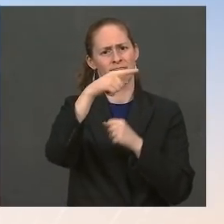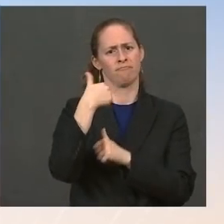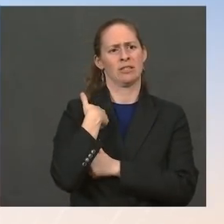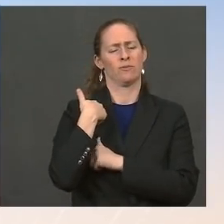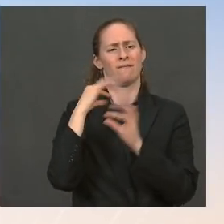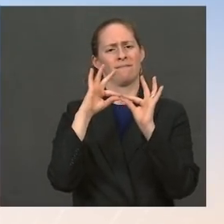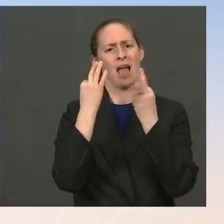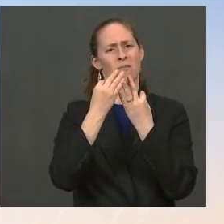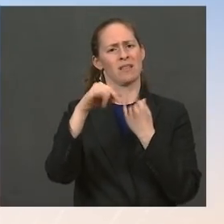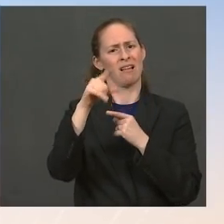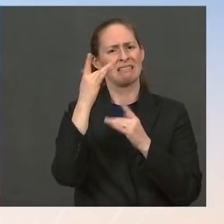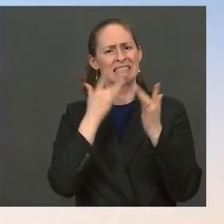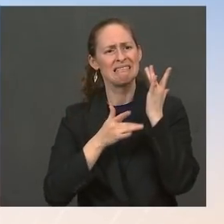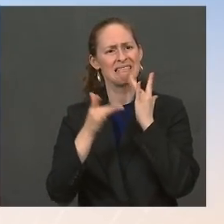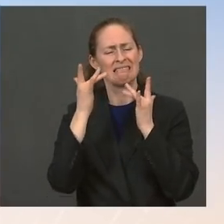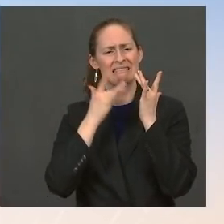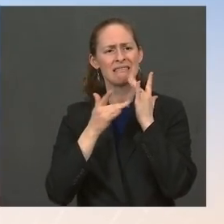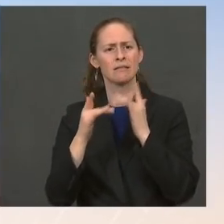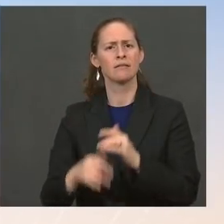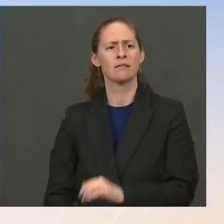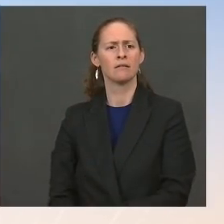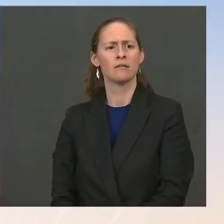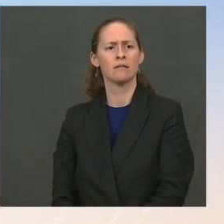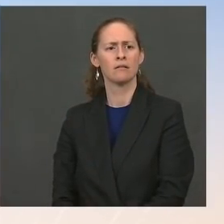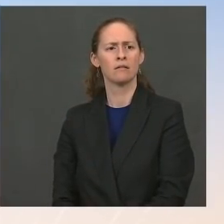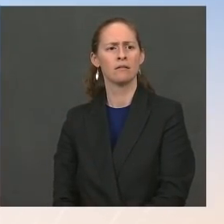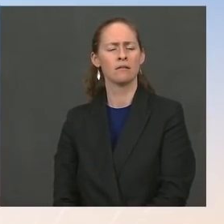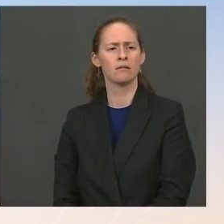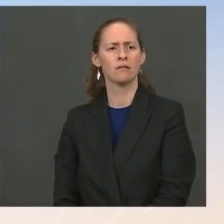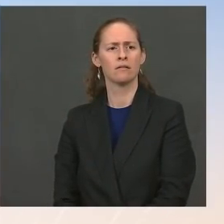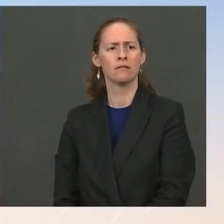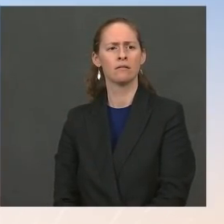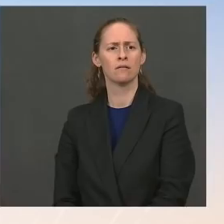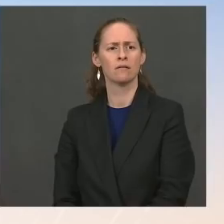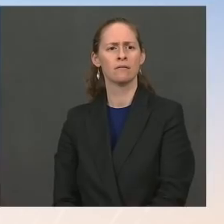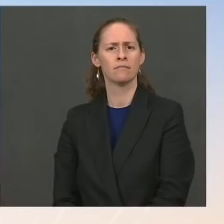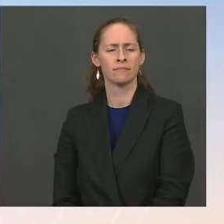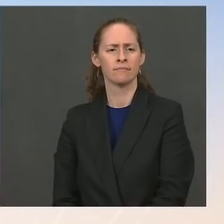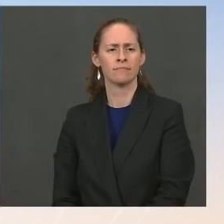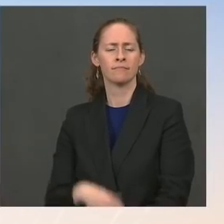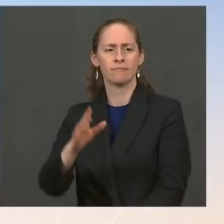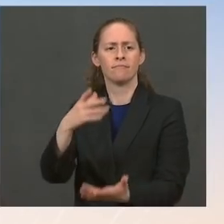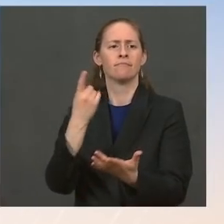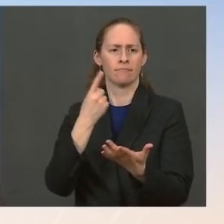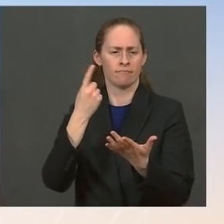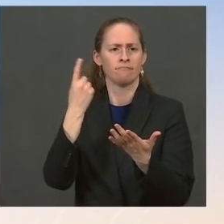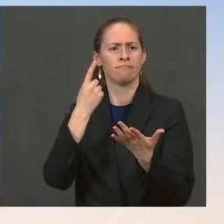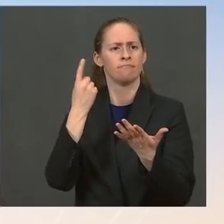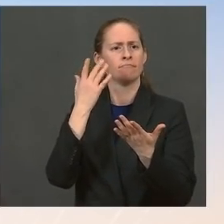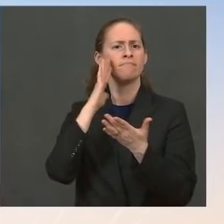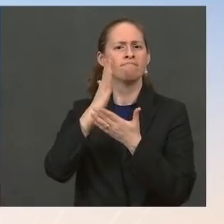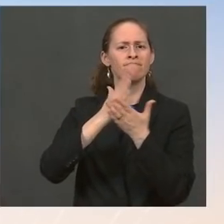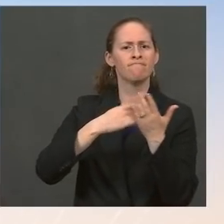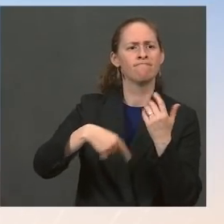Ms. Psaki: It's okay. We're a safe place. Wonky. The Press: -- the Senate version would basically count the housing allowance as income,